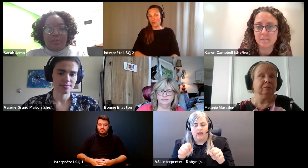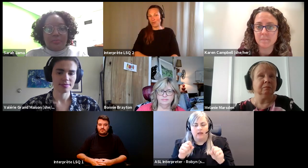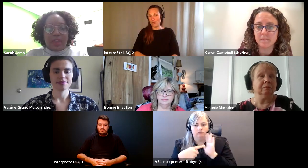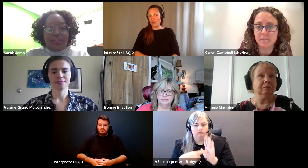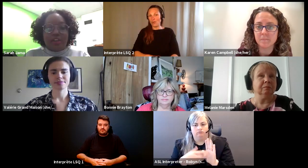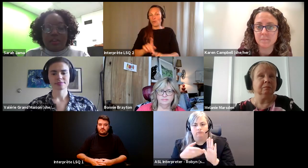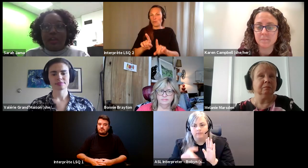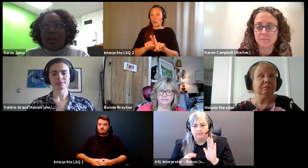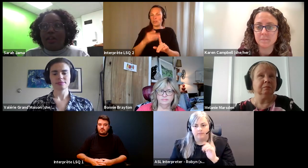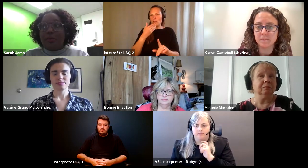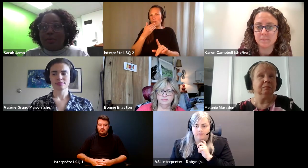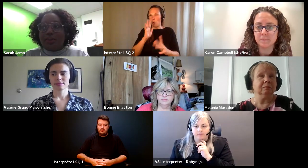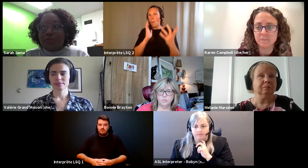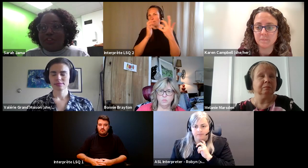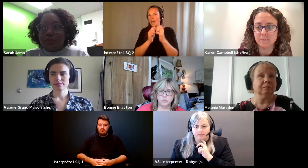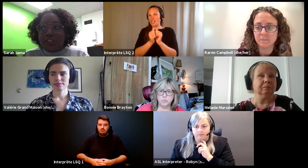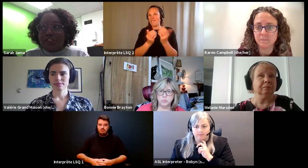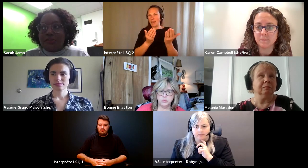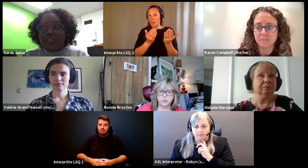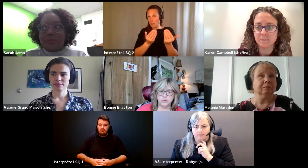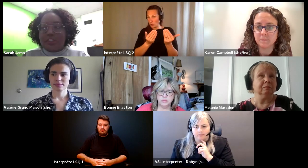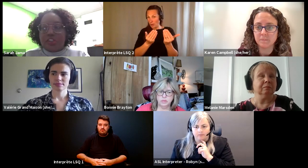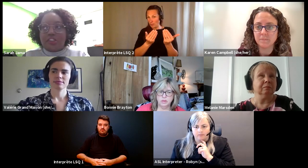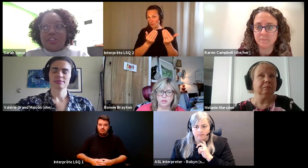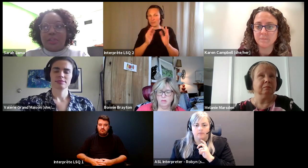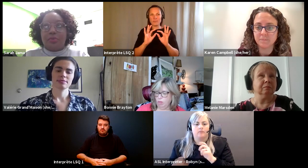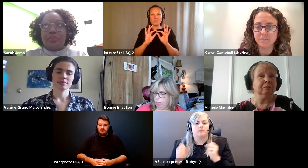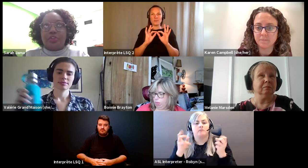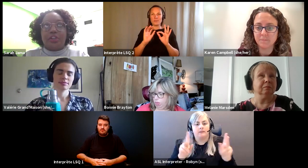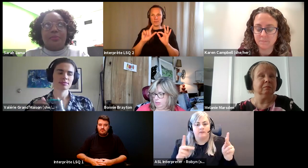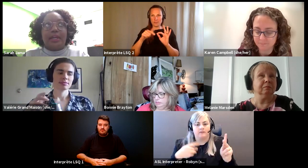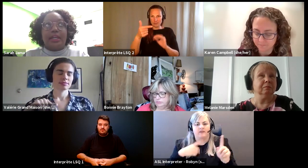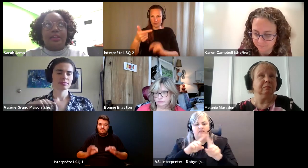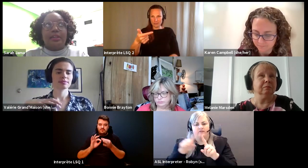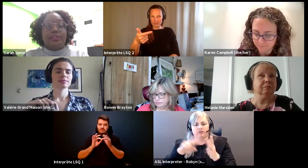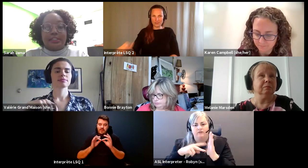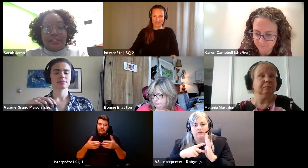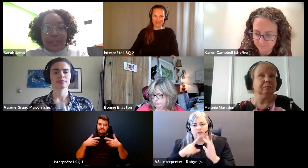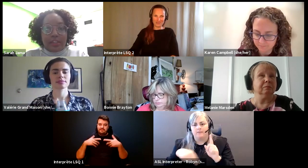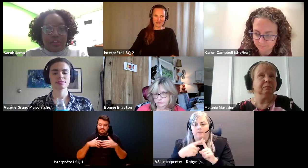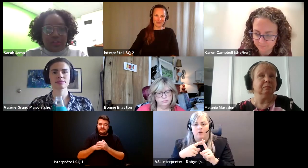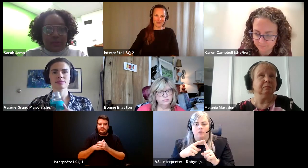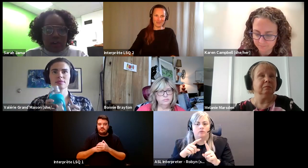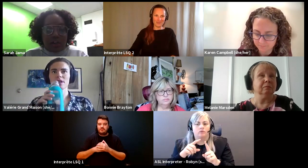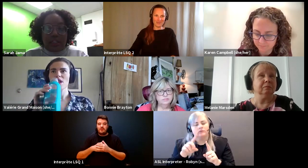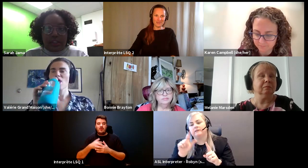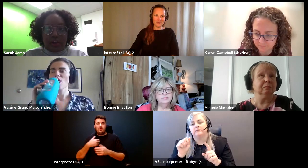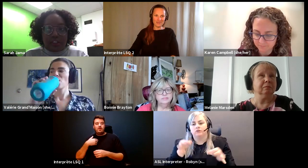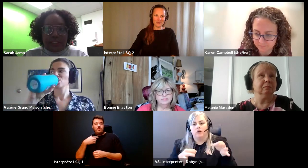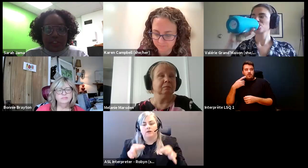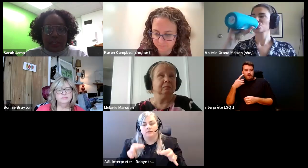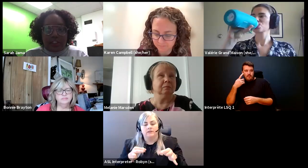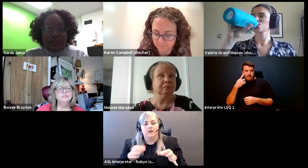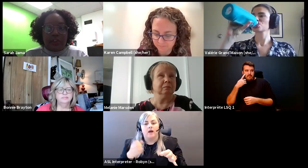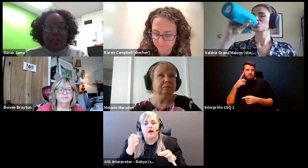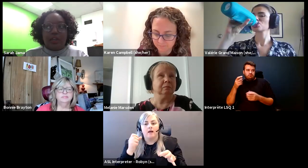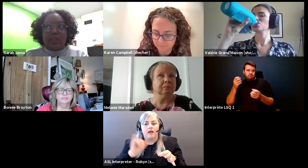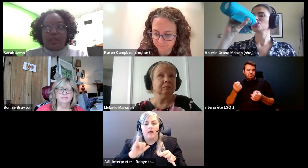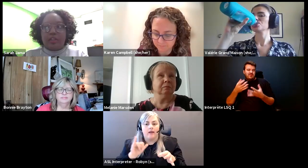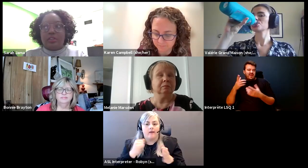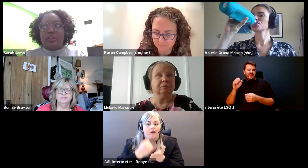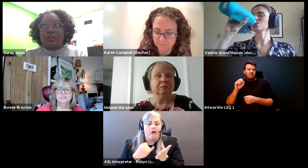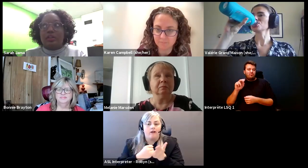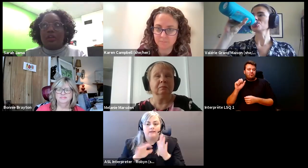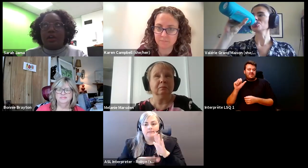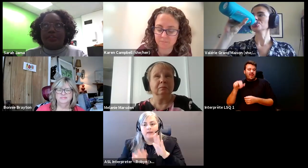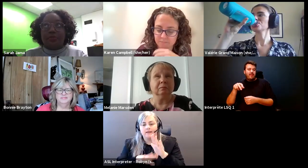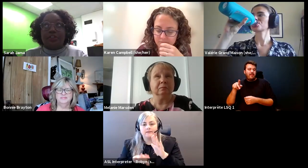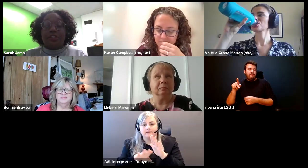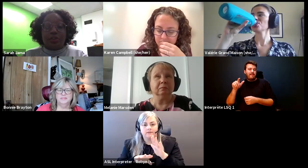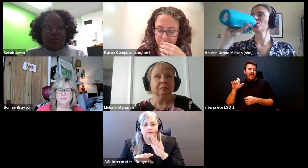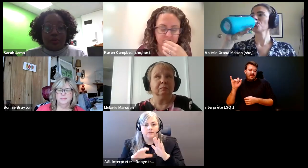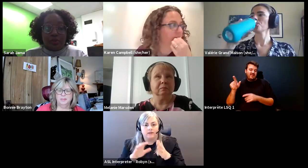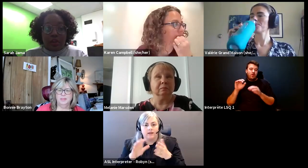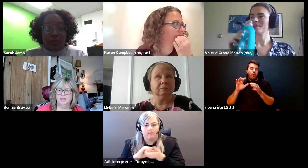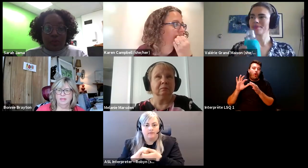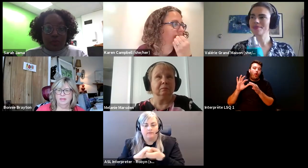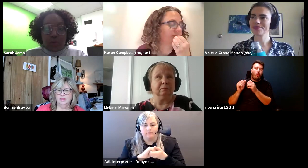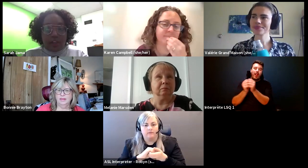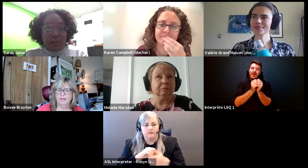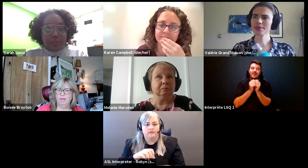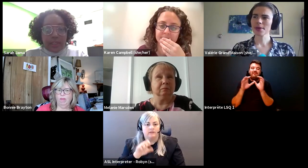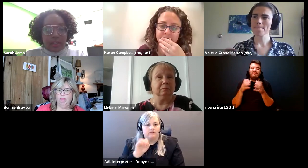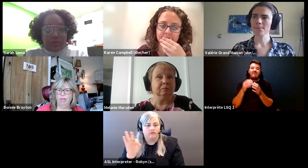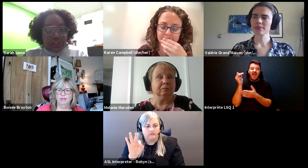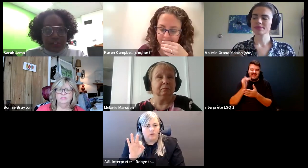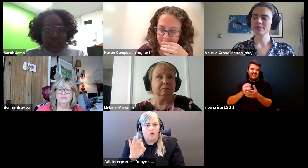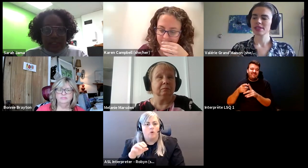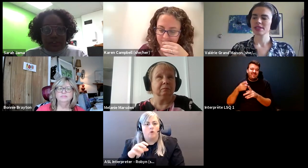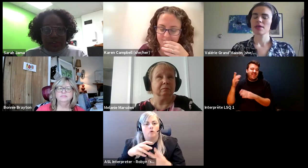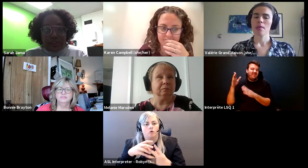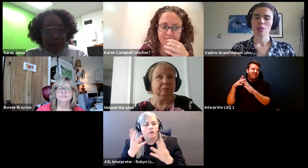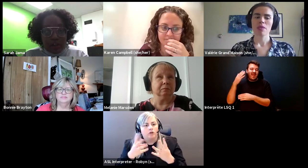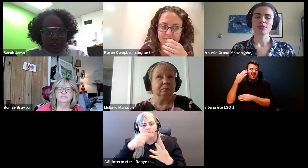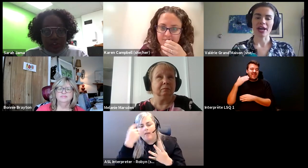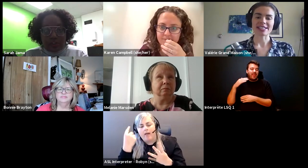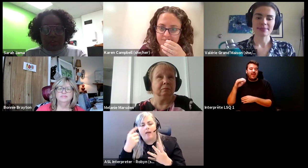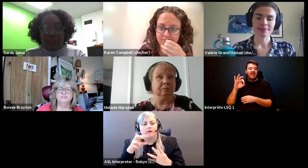Sarah Jama: um I think a lot of people have different definitions of disability justice, but it was created by since invalid, so are like an artist based collective in San Francisco of queer black racialized artists.